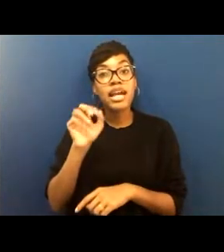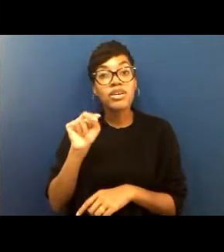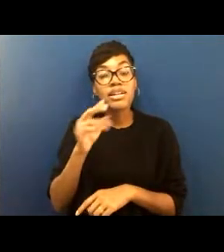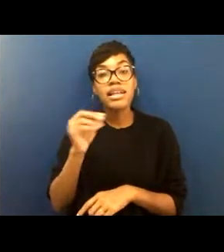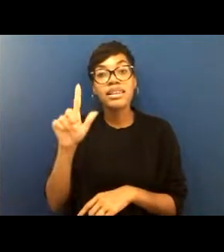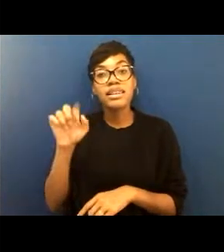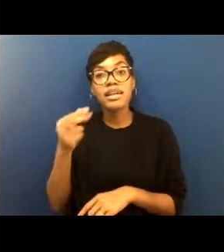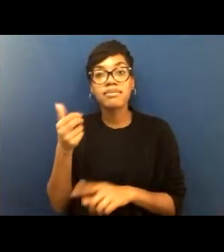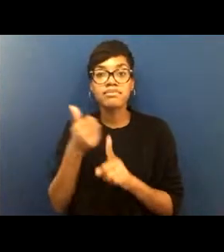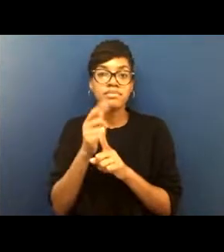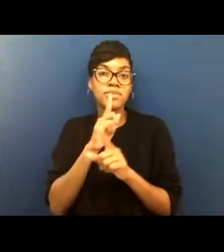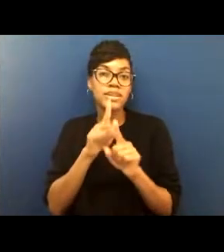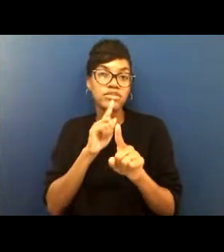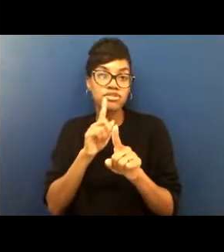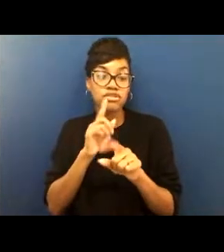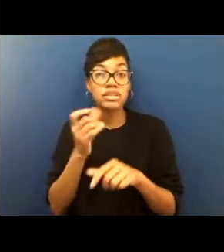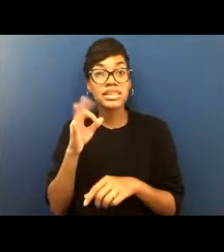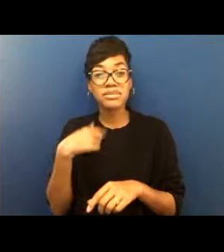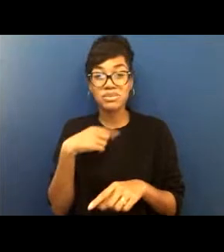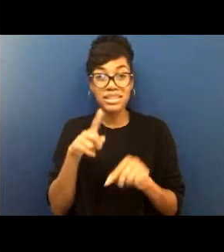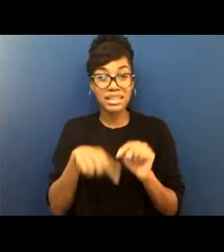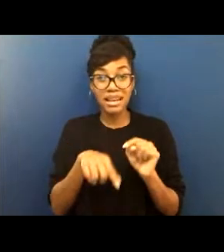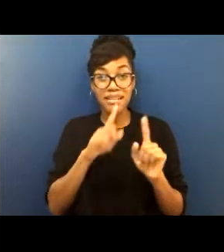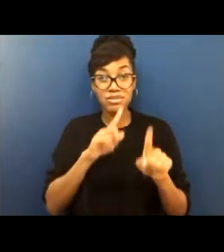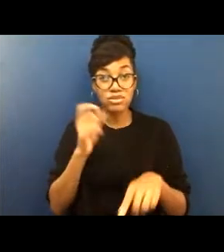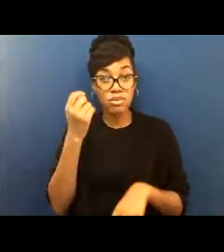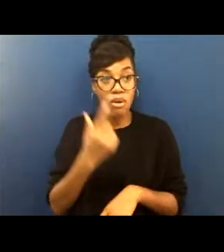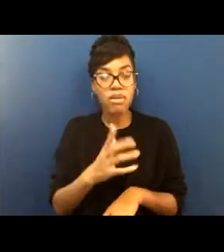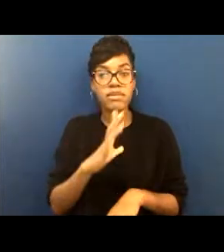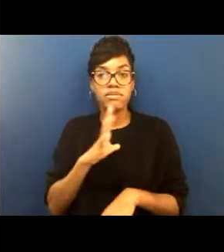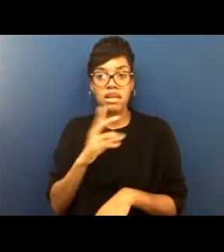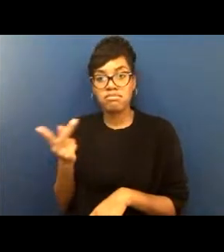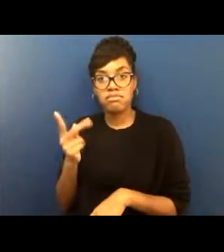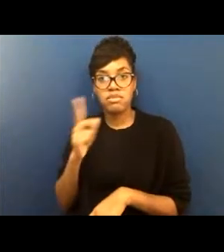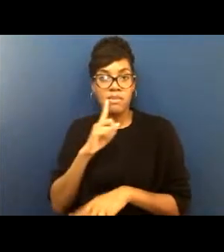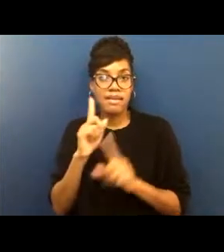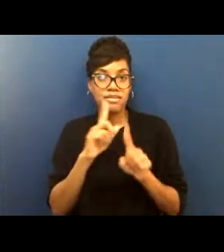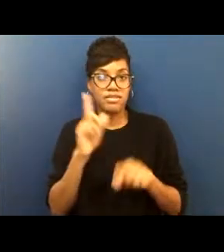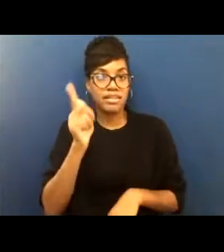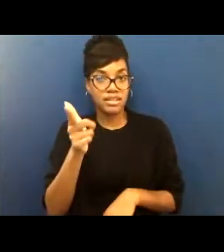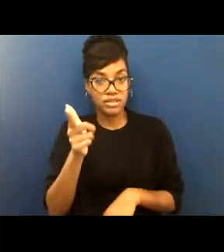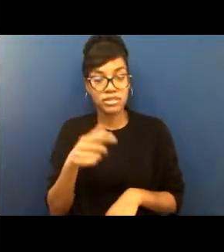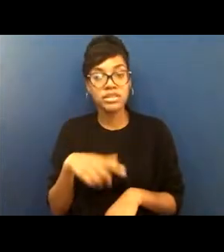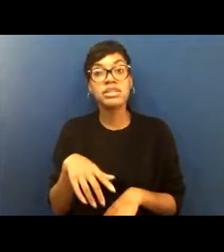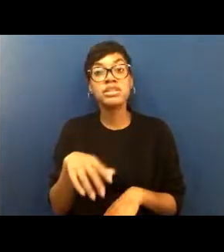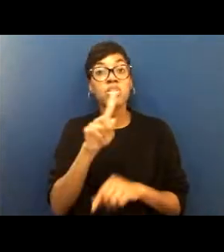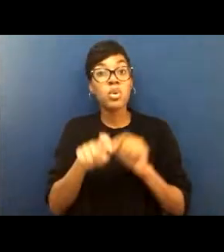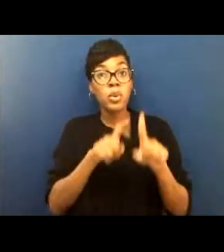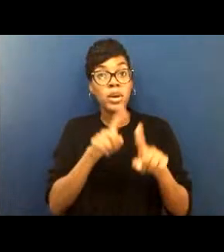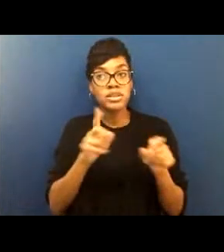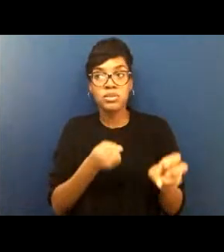to answer questions that we don't get to. So we'll post the answers along with the recording of today's webinar on the NOAA Live website.